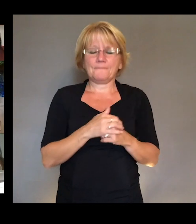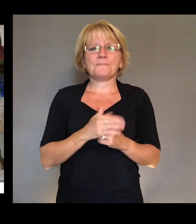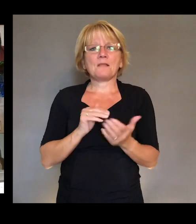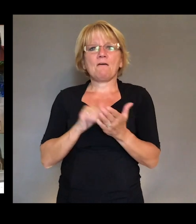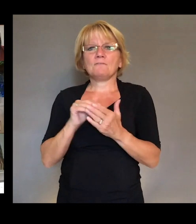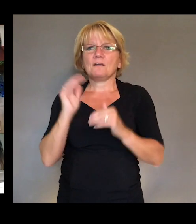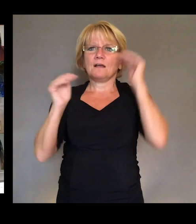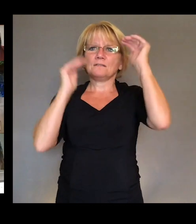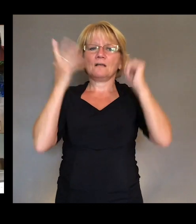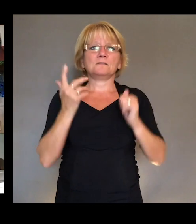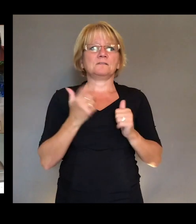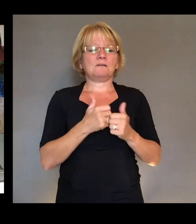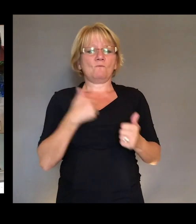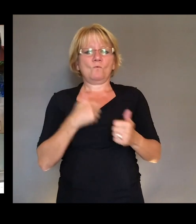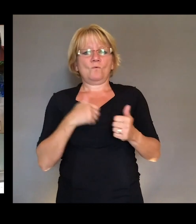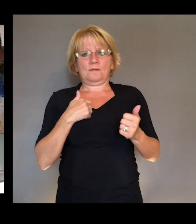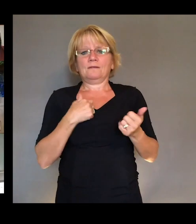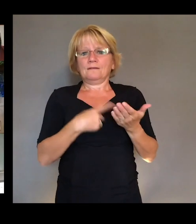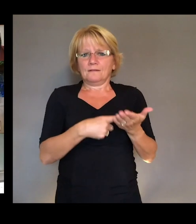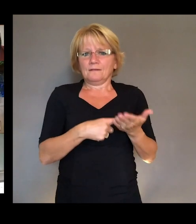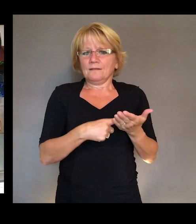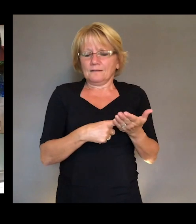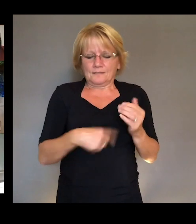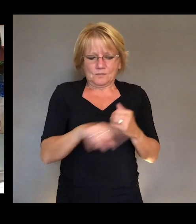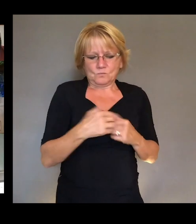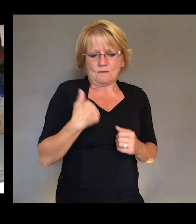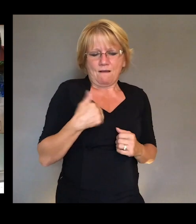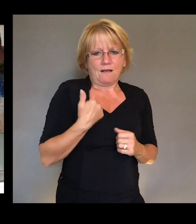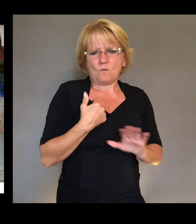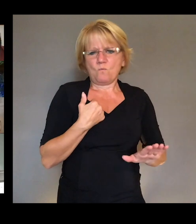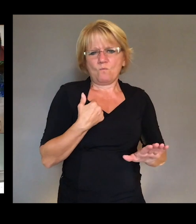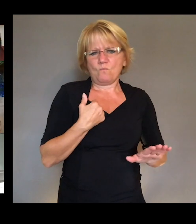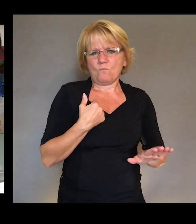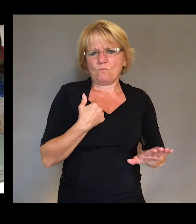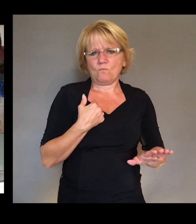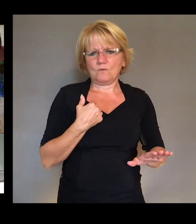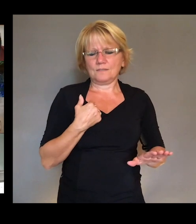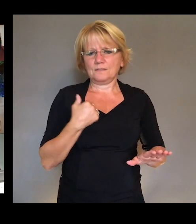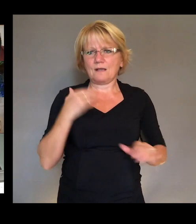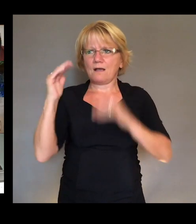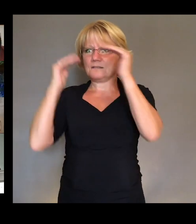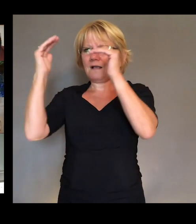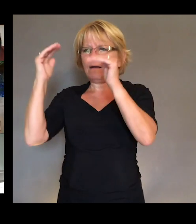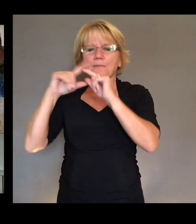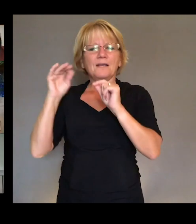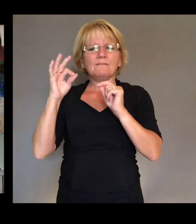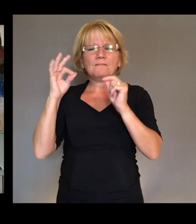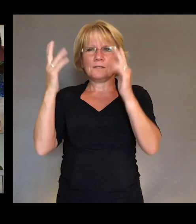Oftentimes adults don't wanna talk about that with young kids, because they think it's such an adult issue, but if you break it down